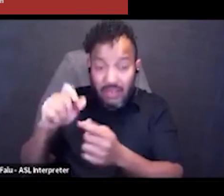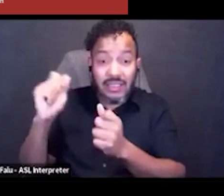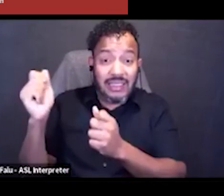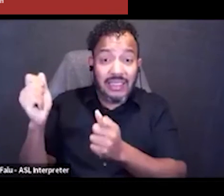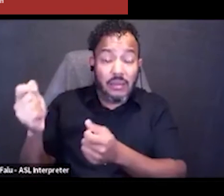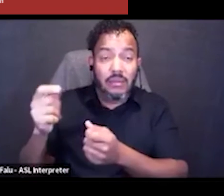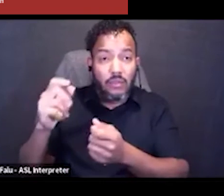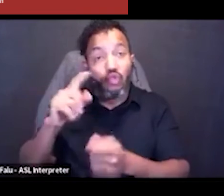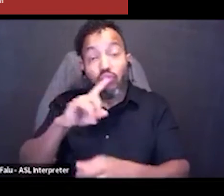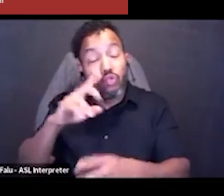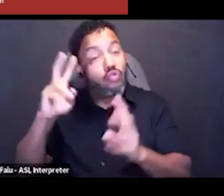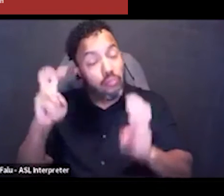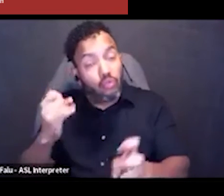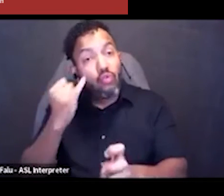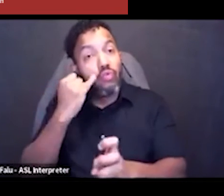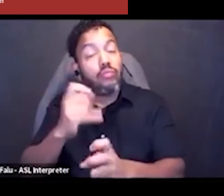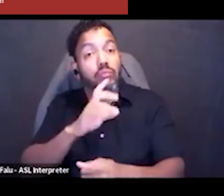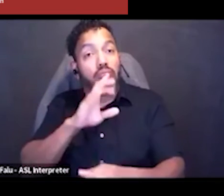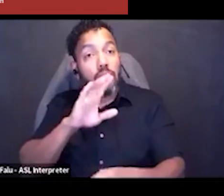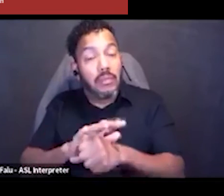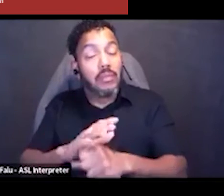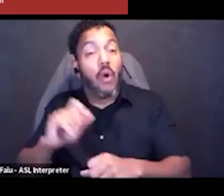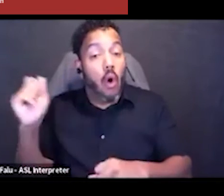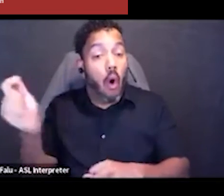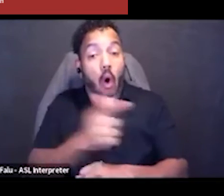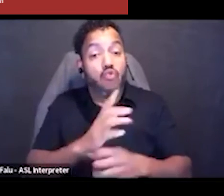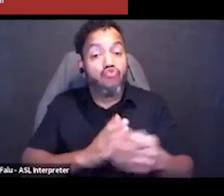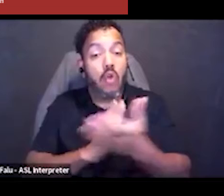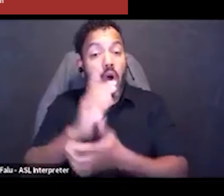reality, it only extended that right to white women.